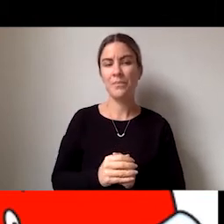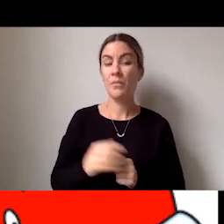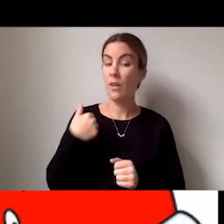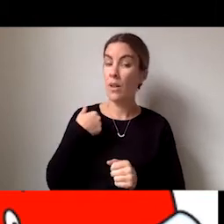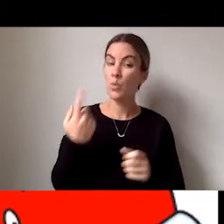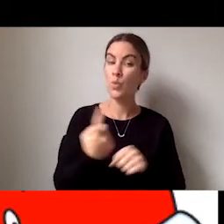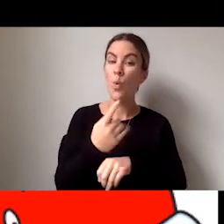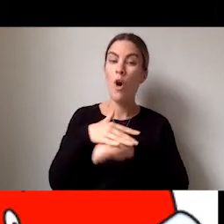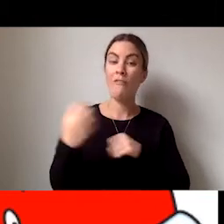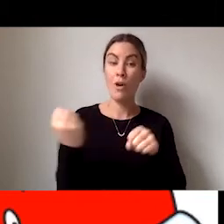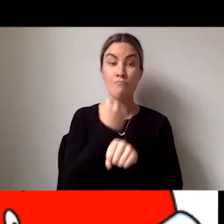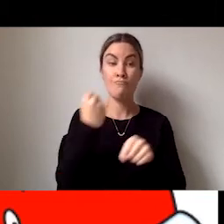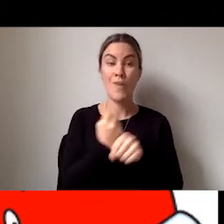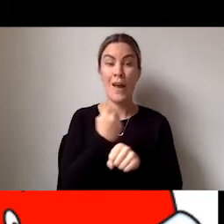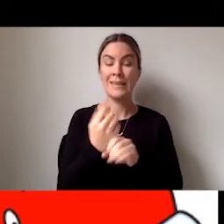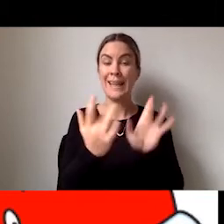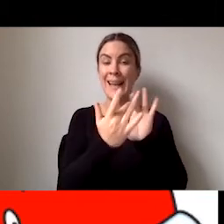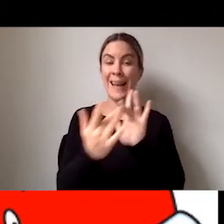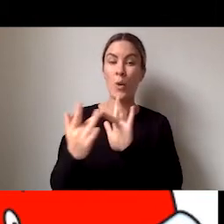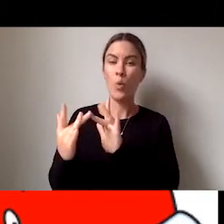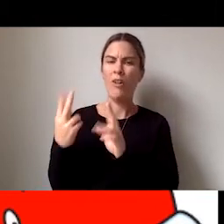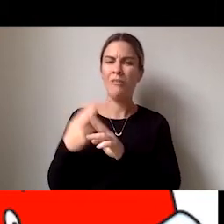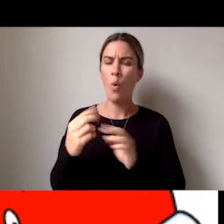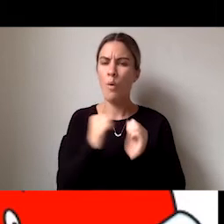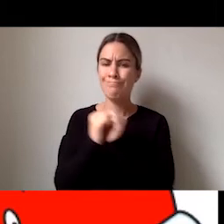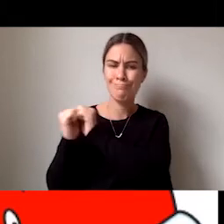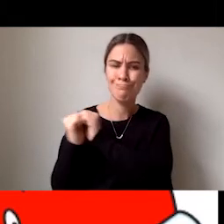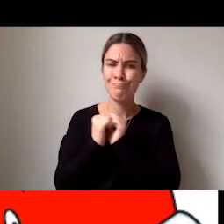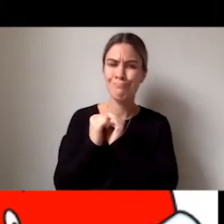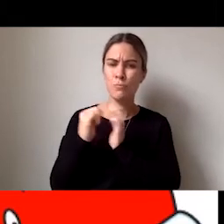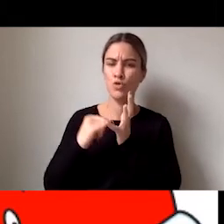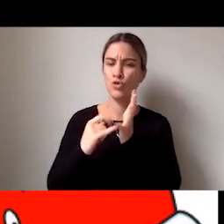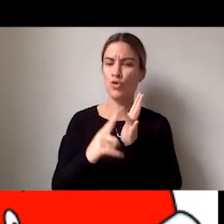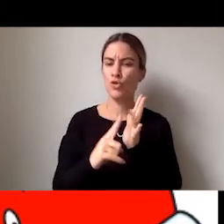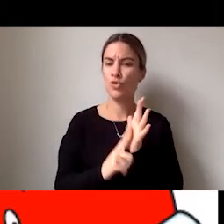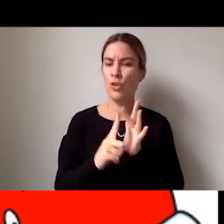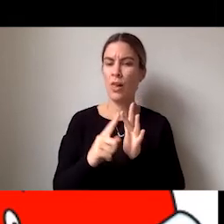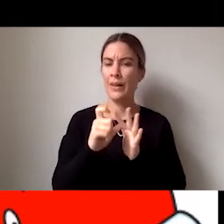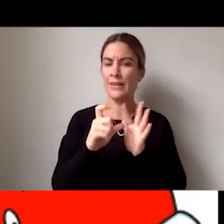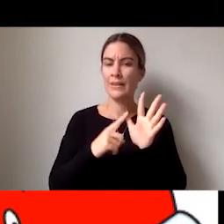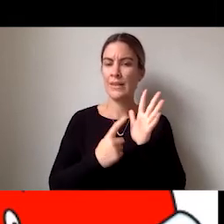requires for us to be able to rely on each other, what things are